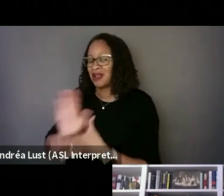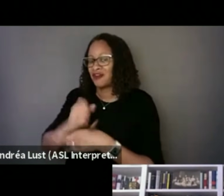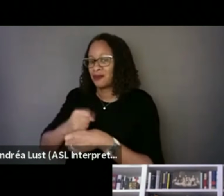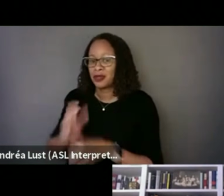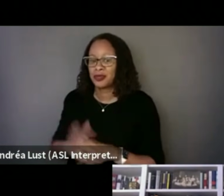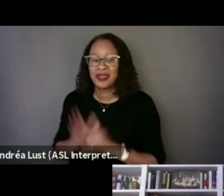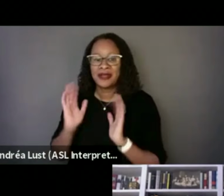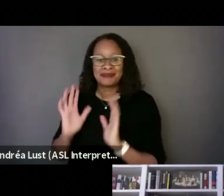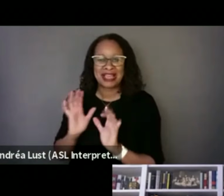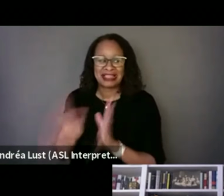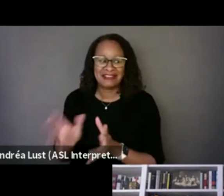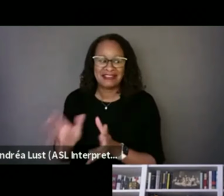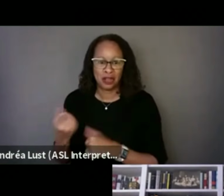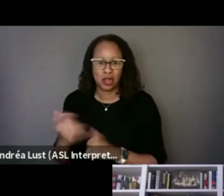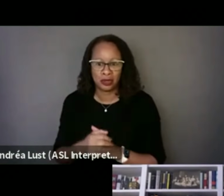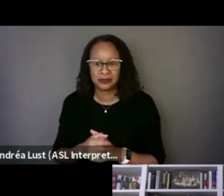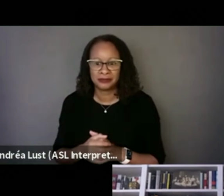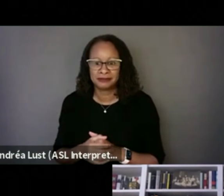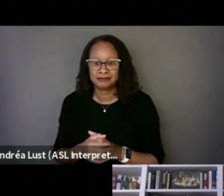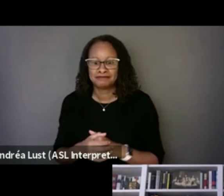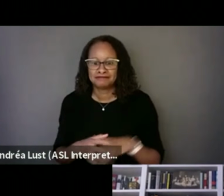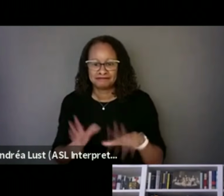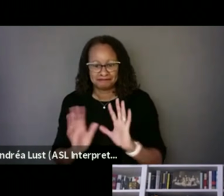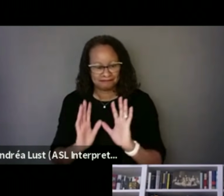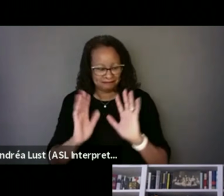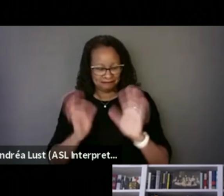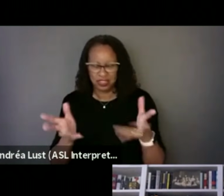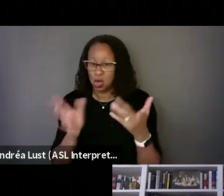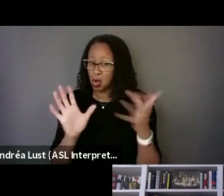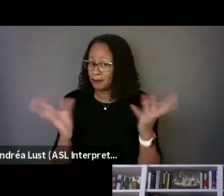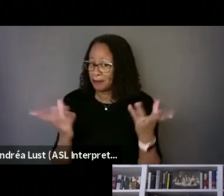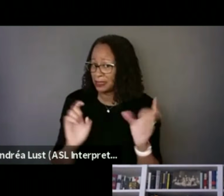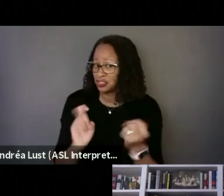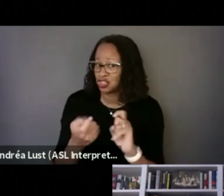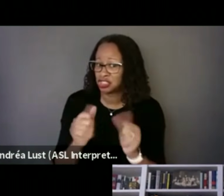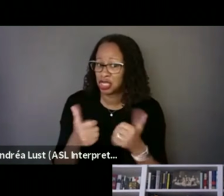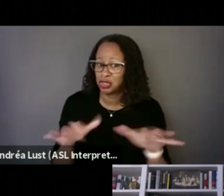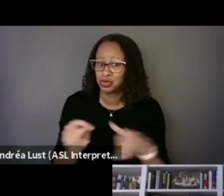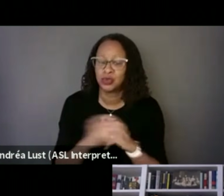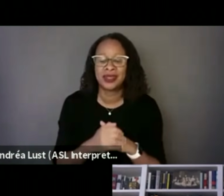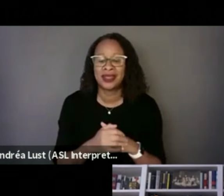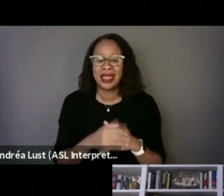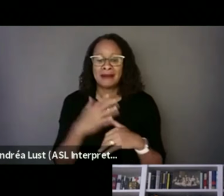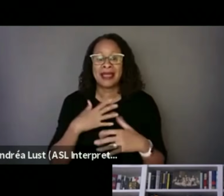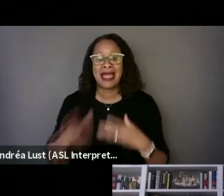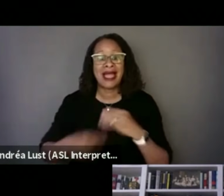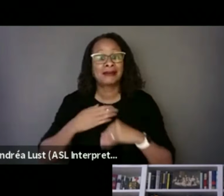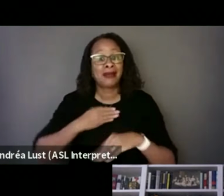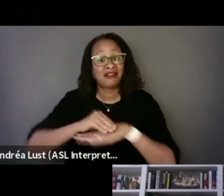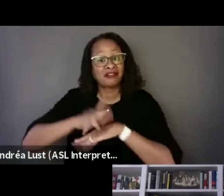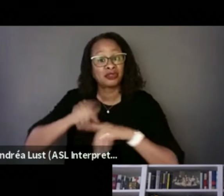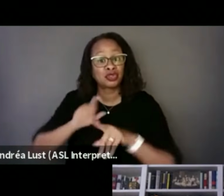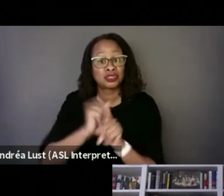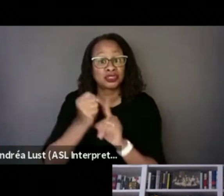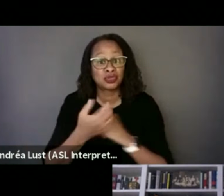how about you guys do go do things differently. How about, I have a better solution here. Somebody who knows that like,